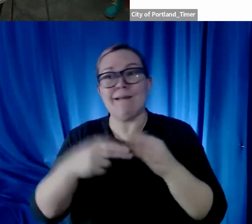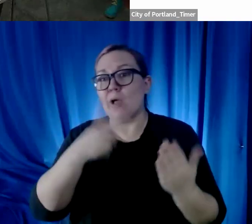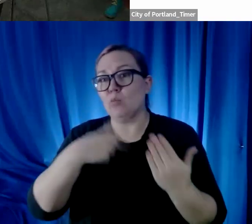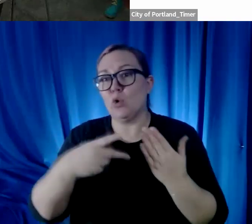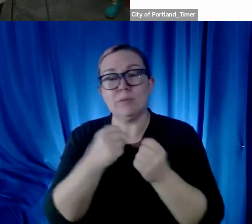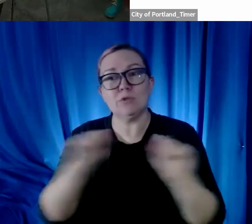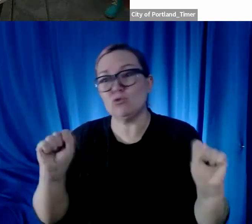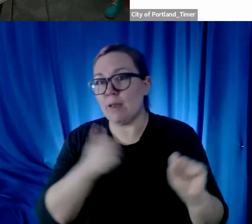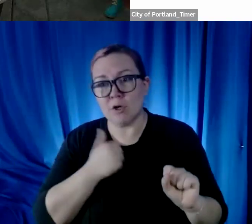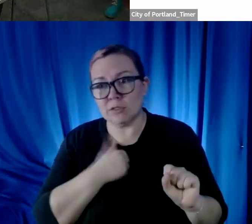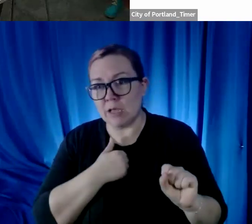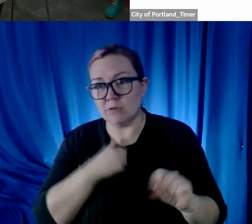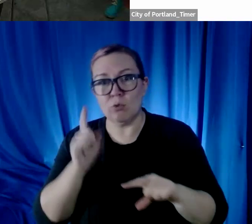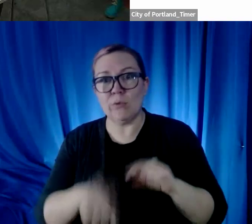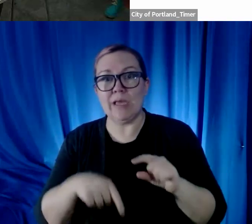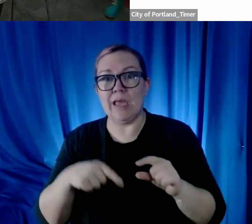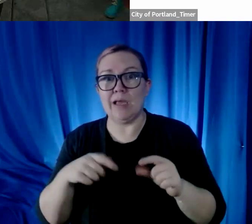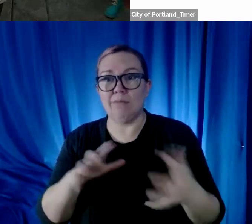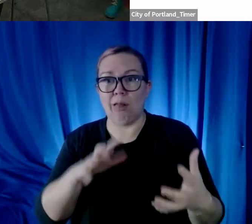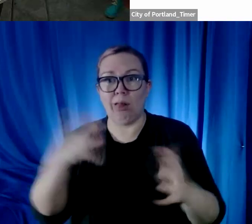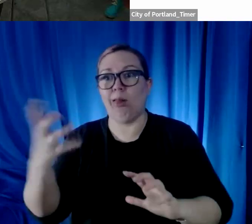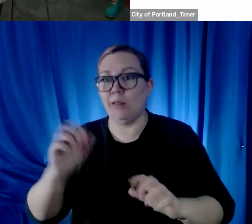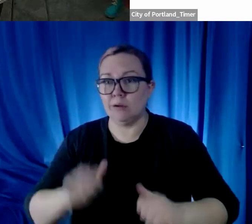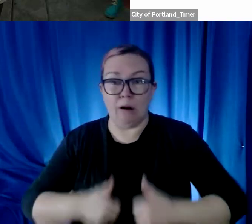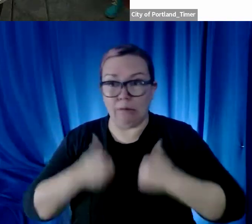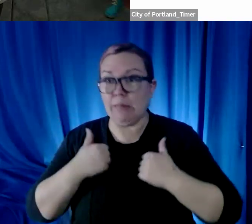We cannot poke holes in our life raft and expect to stay afloat.